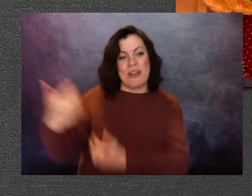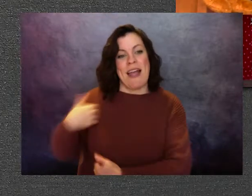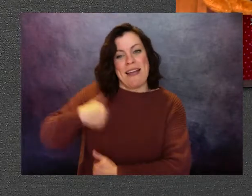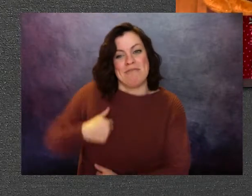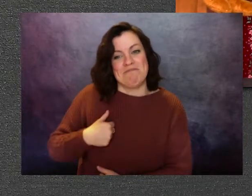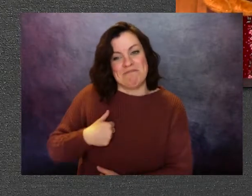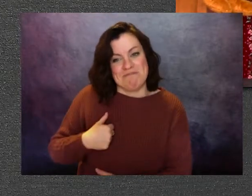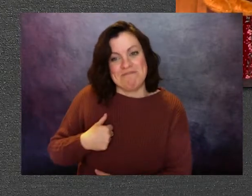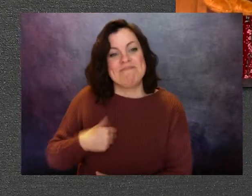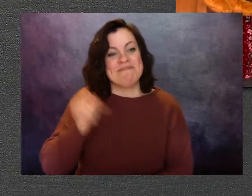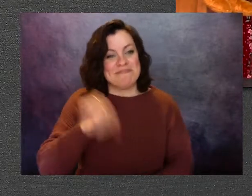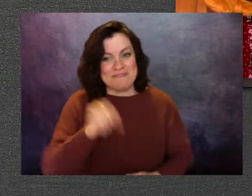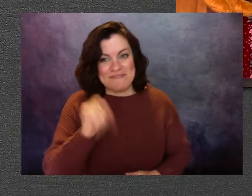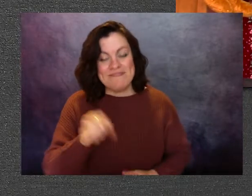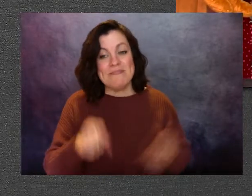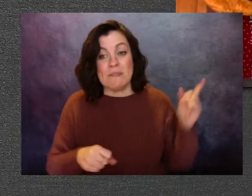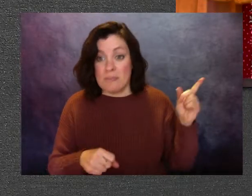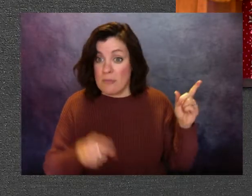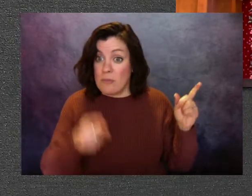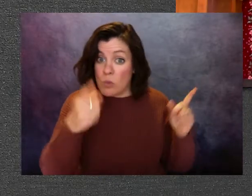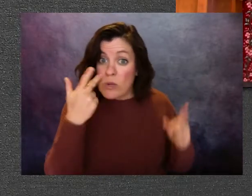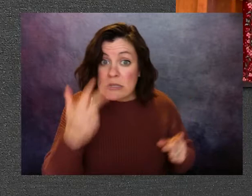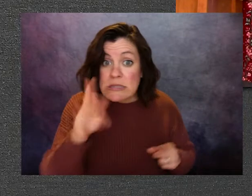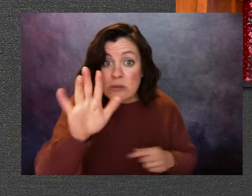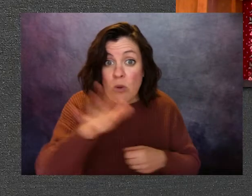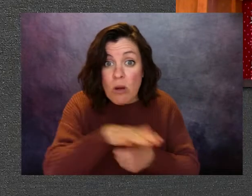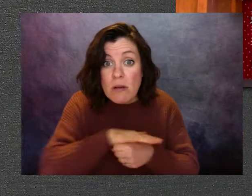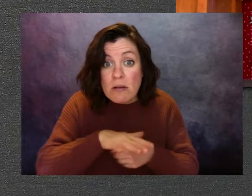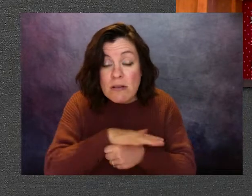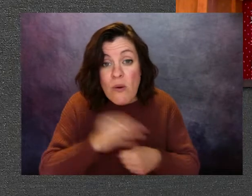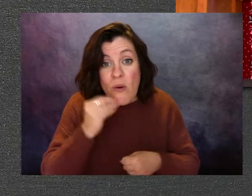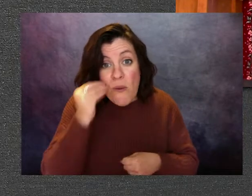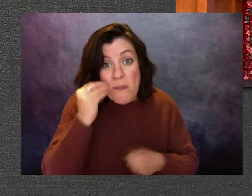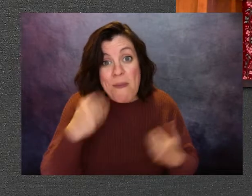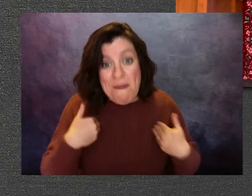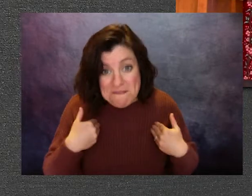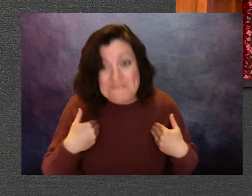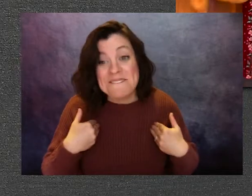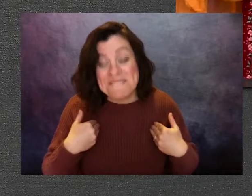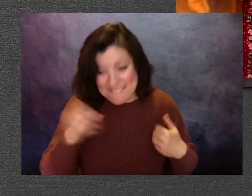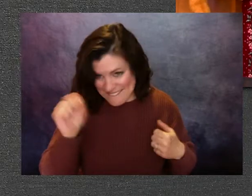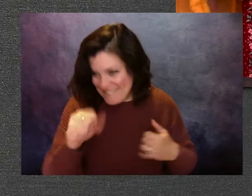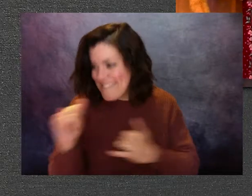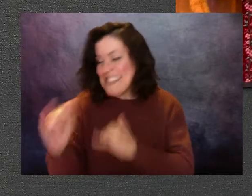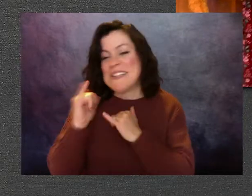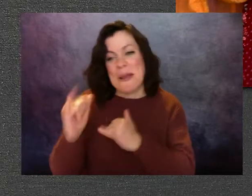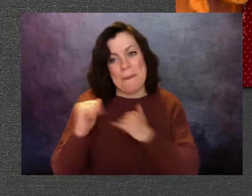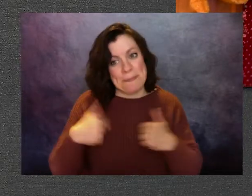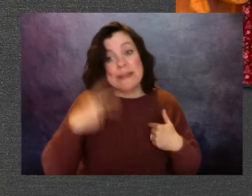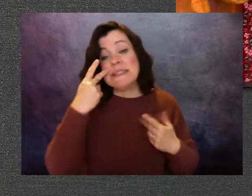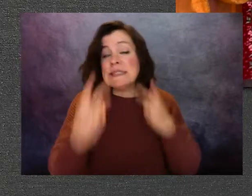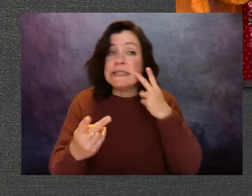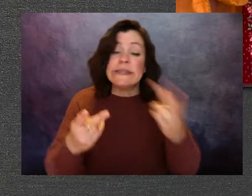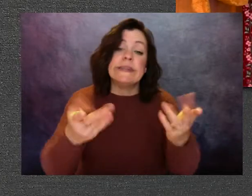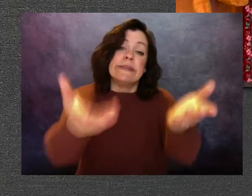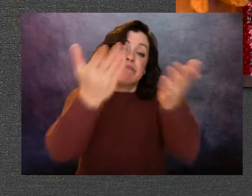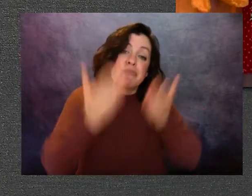Have you ever seen a mail carrier in your community? Oh, you have Candy. I have too. They bring me packages, letters.